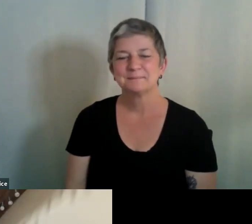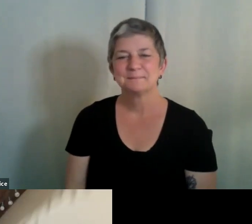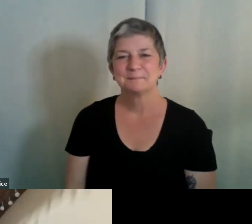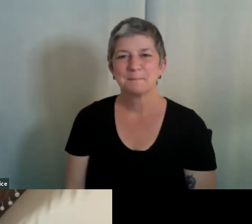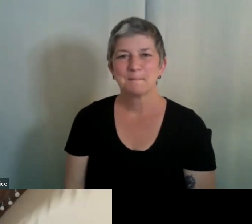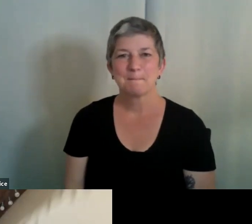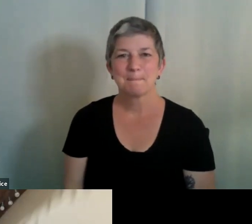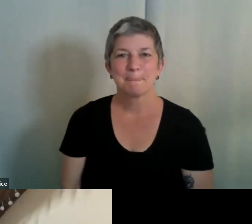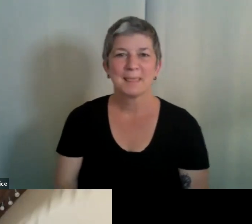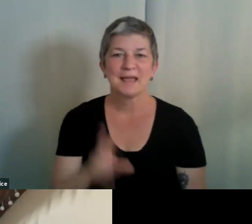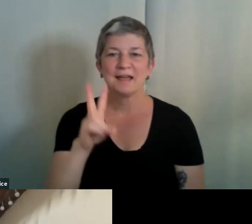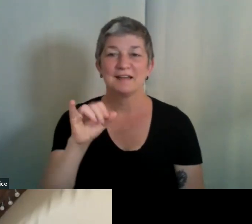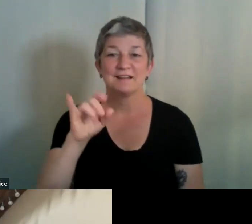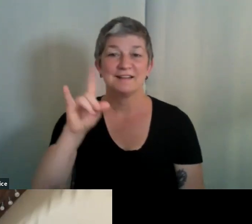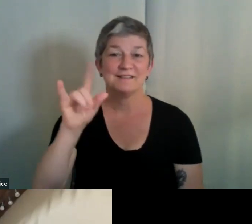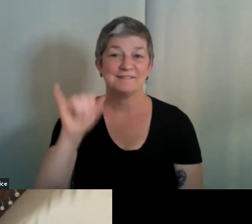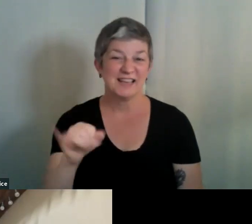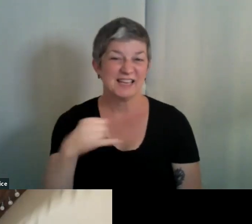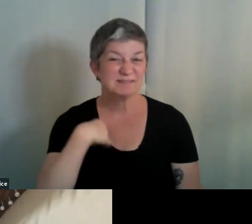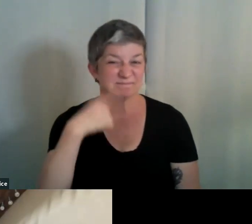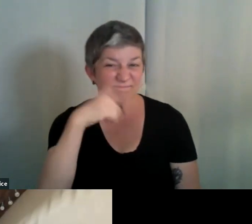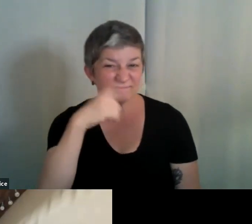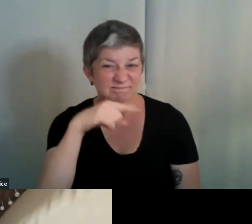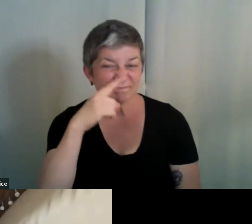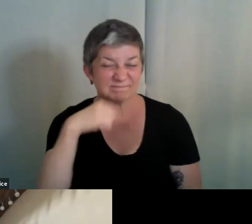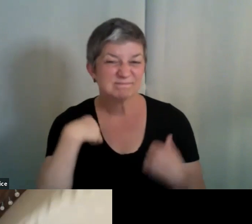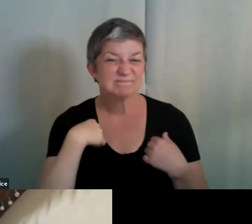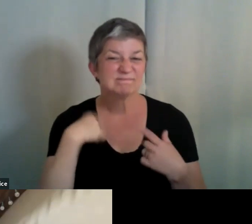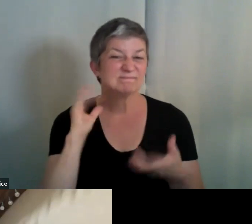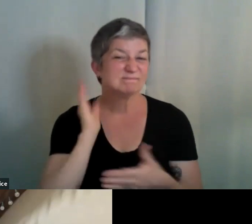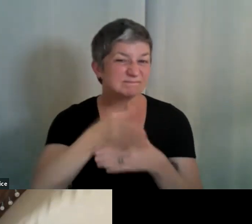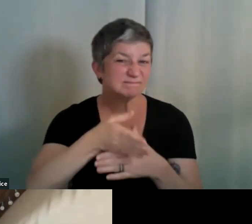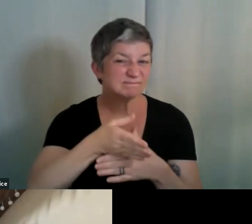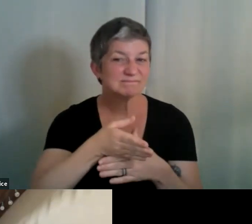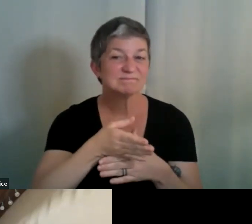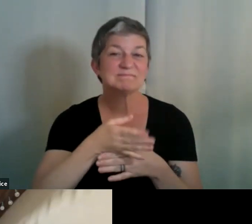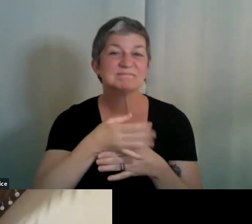Unknown: Connie, yeah. This is Ricky on just make a comment,